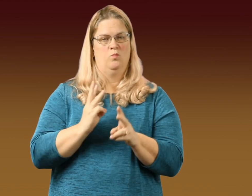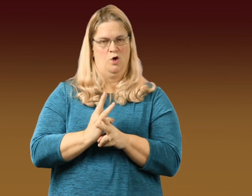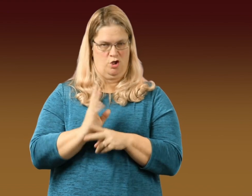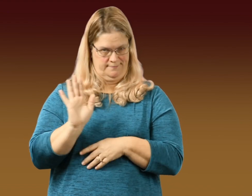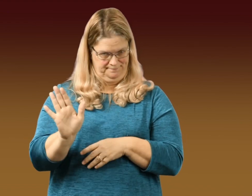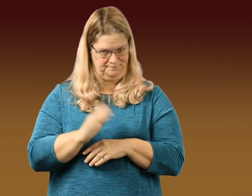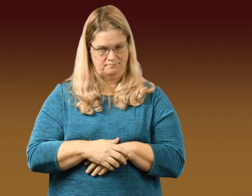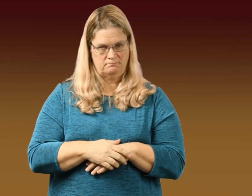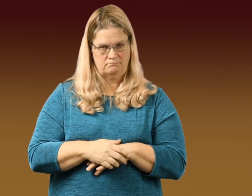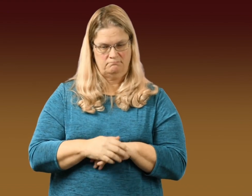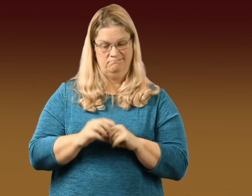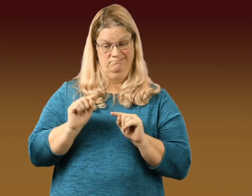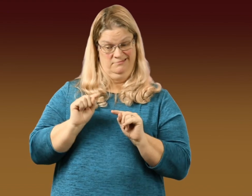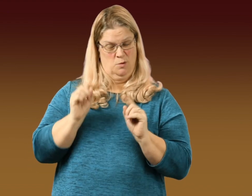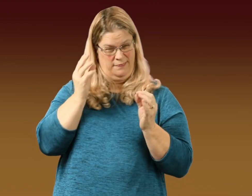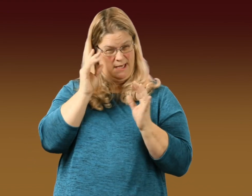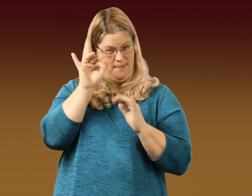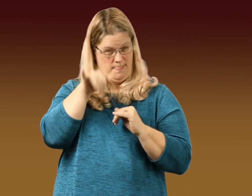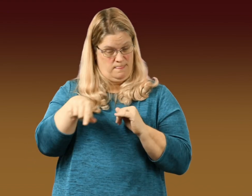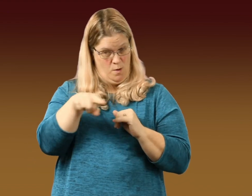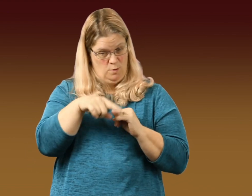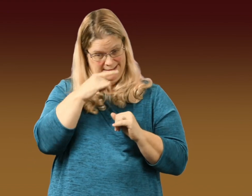or perhaps they're even in their own world.